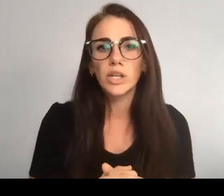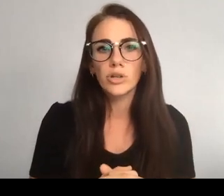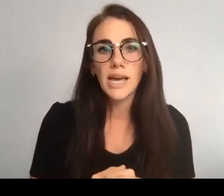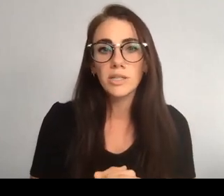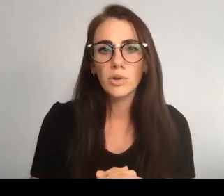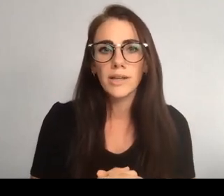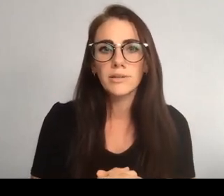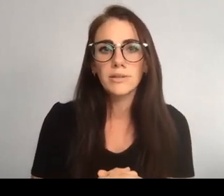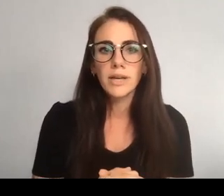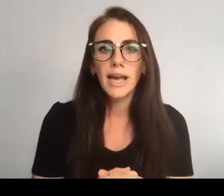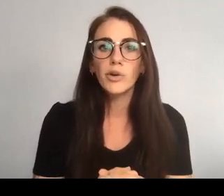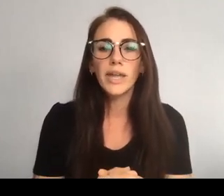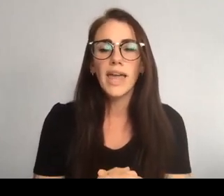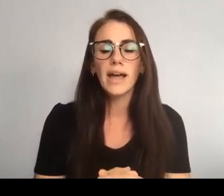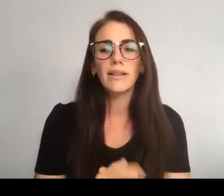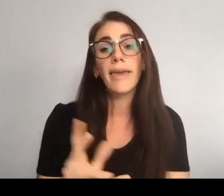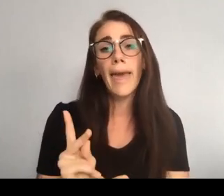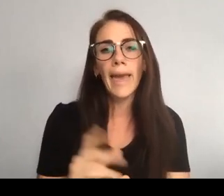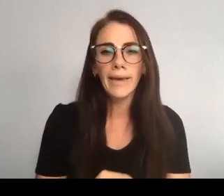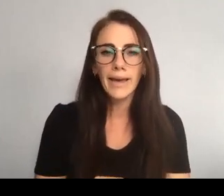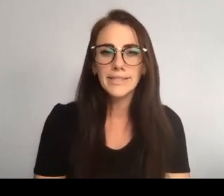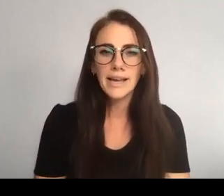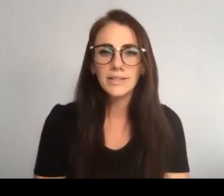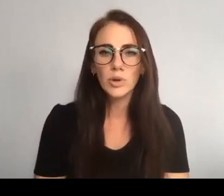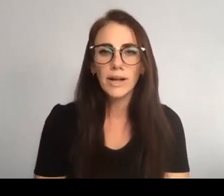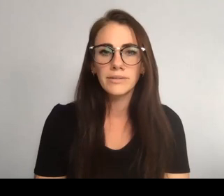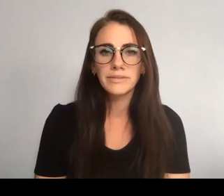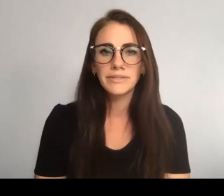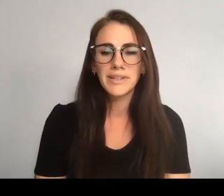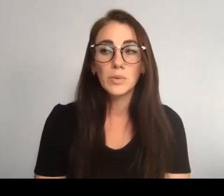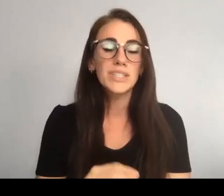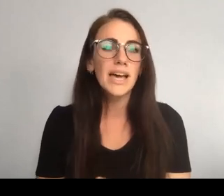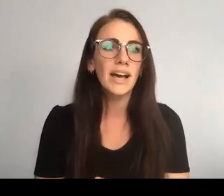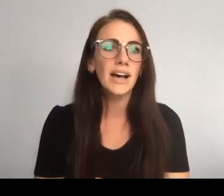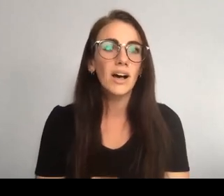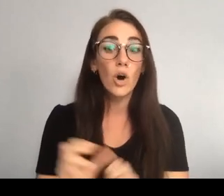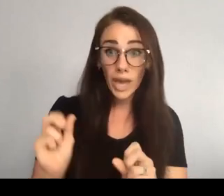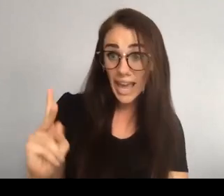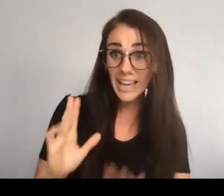at your text threads and you get that "K" and in a text thread. Was that a "Okay" "K"